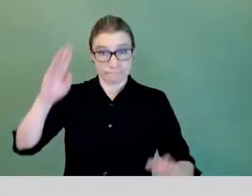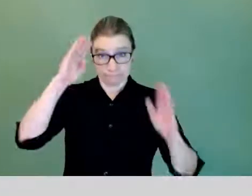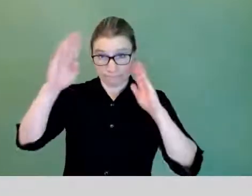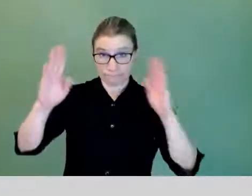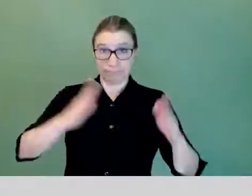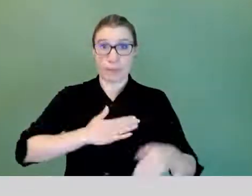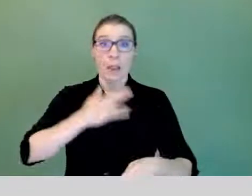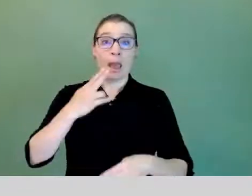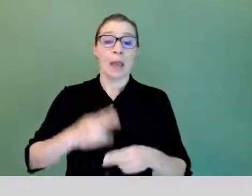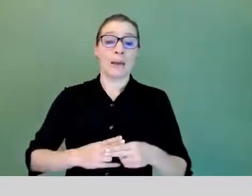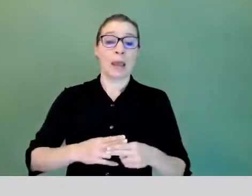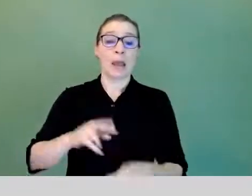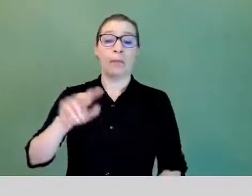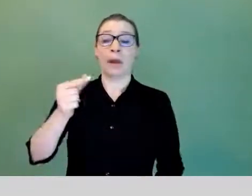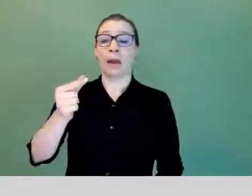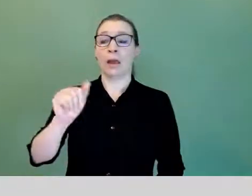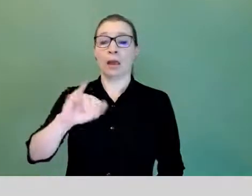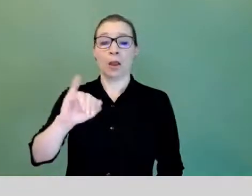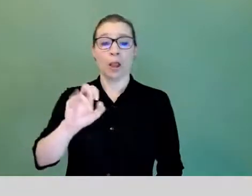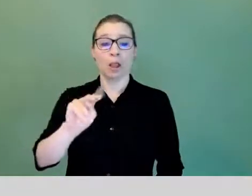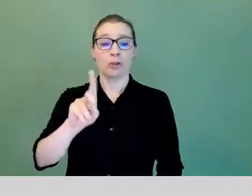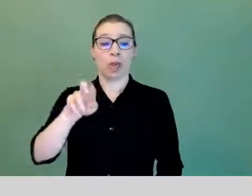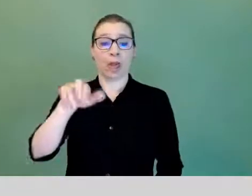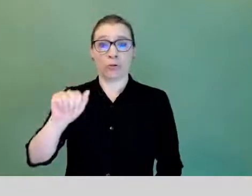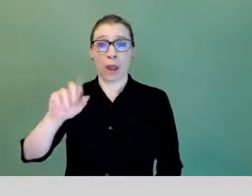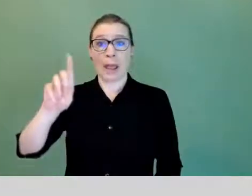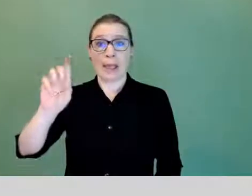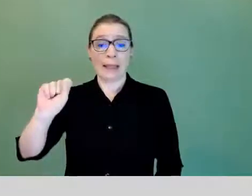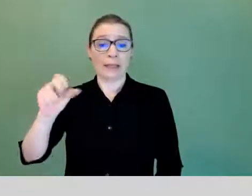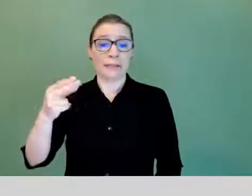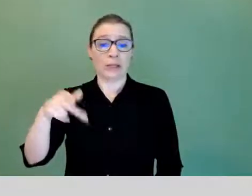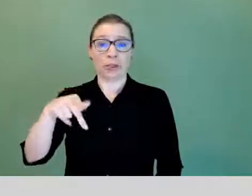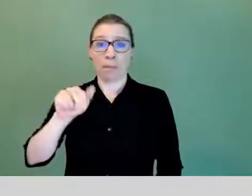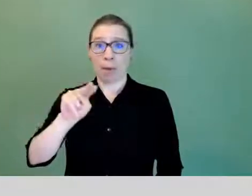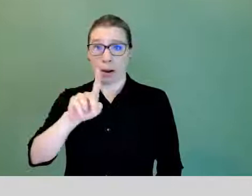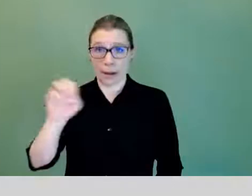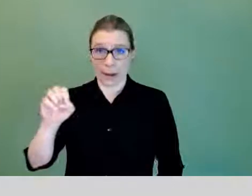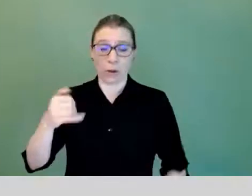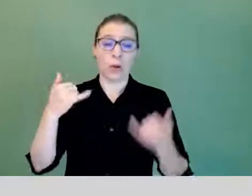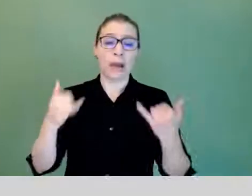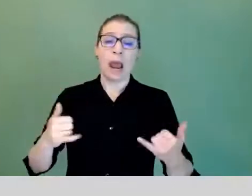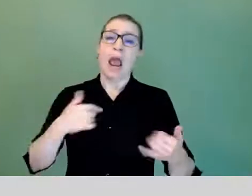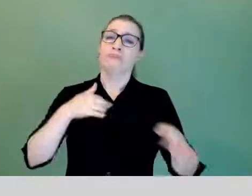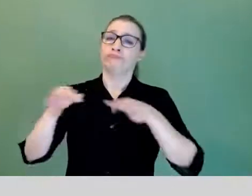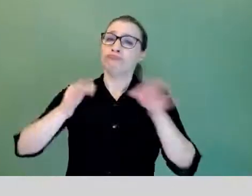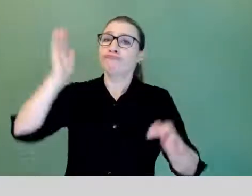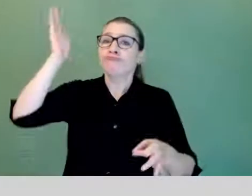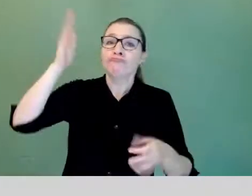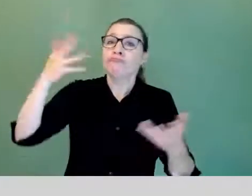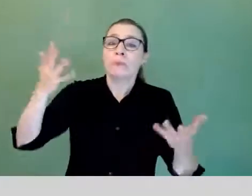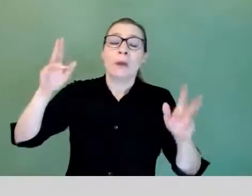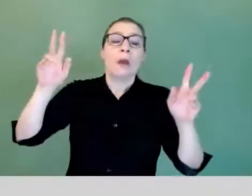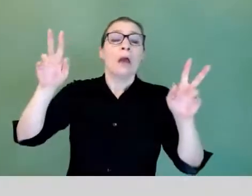Hello everyone, my name is Gajendra Deshpande and today I will be presenting a talk on securing Django Web applications.